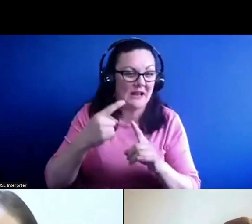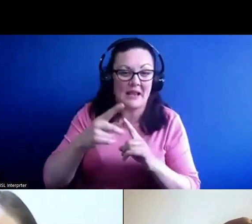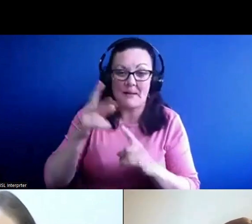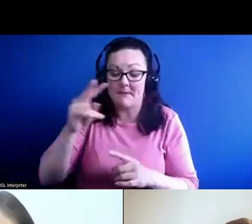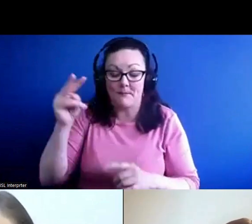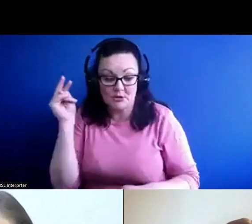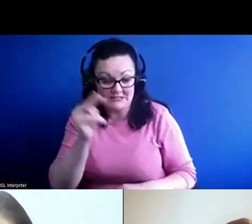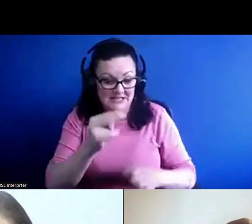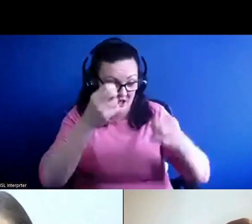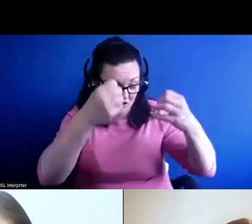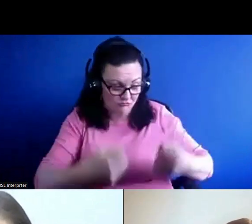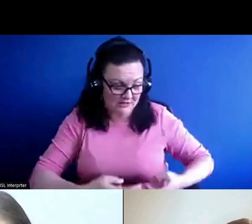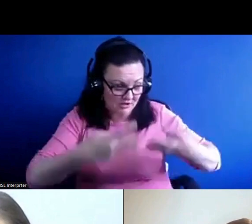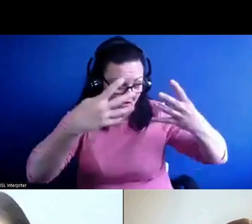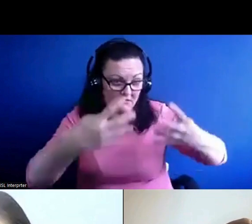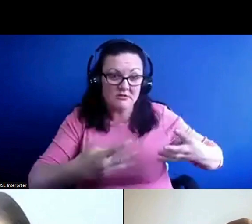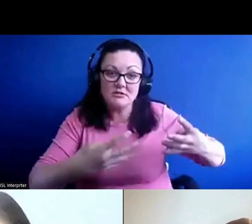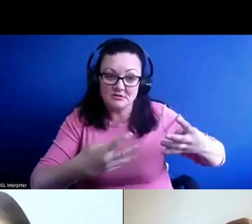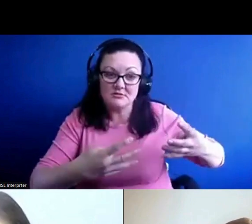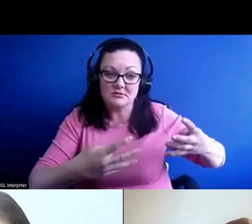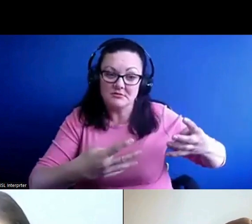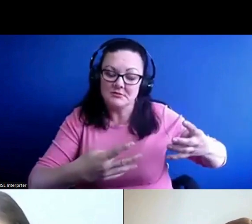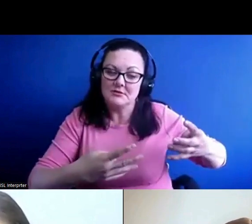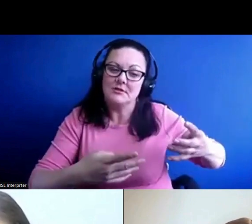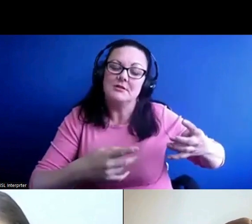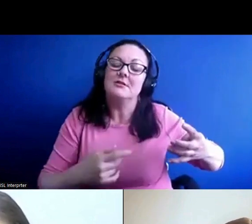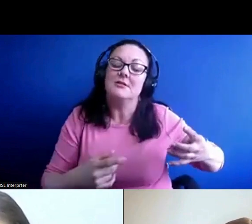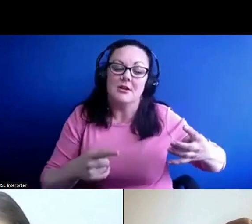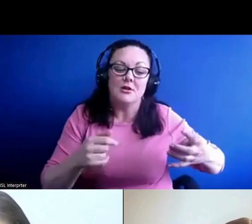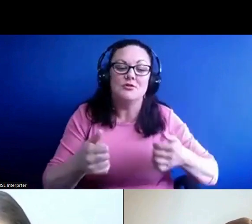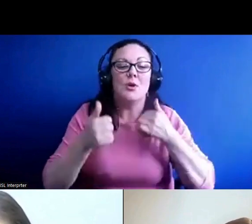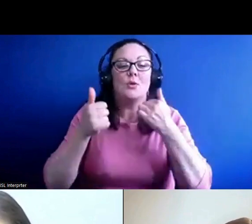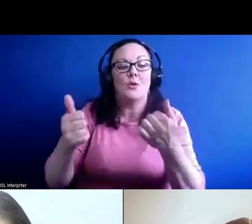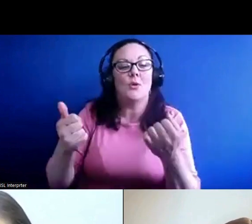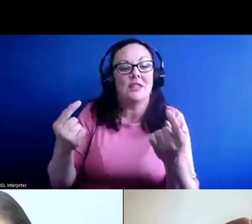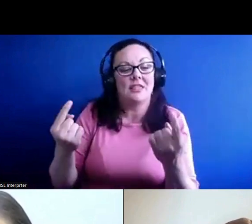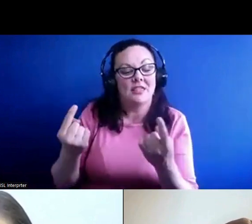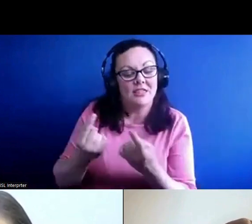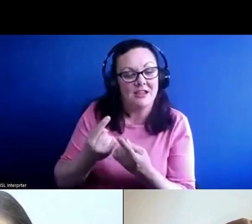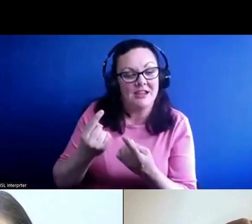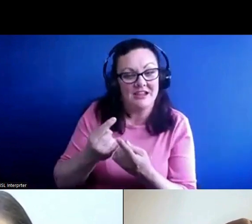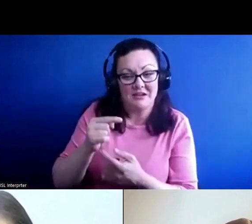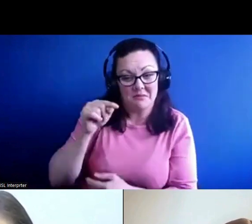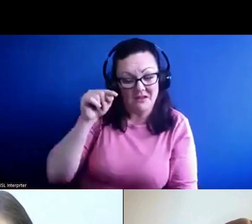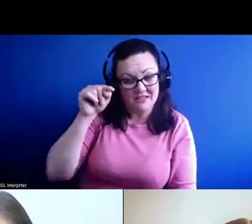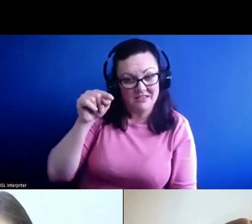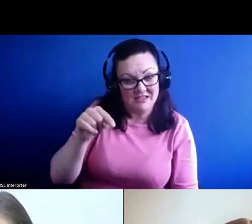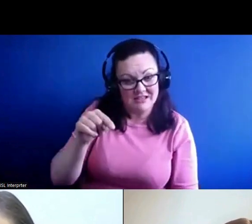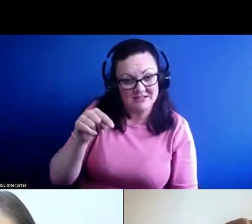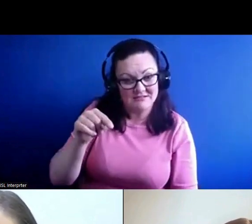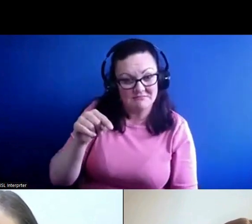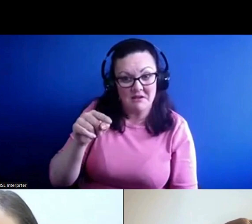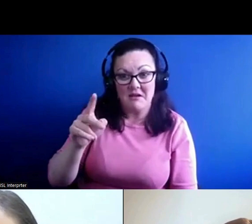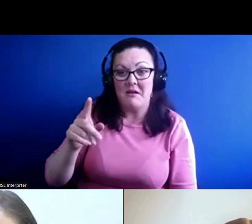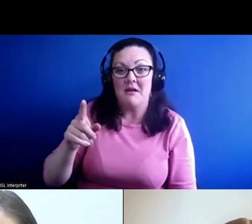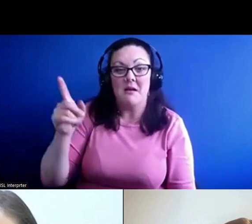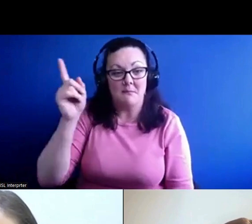So the good thing about that is that people can immediately